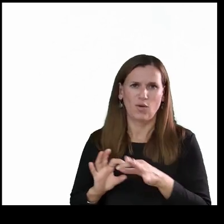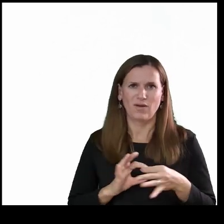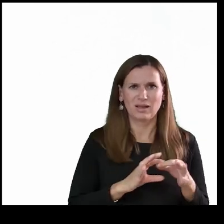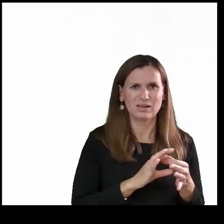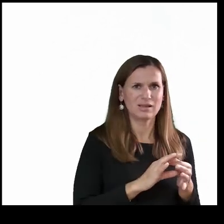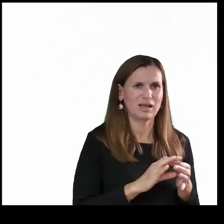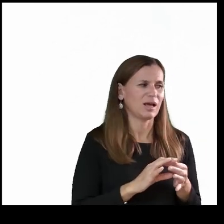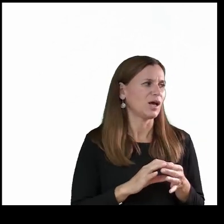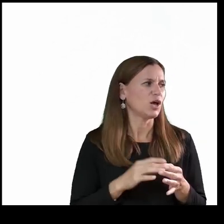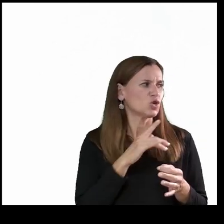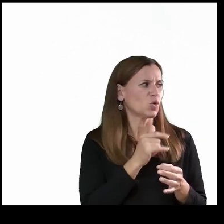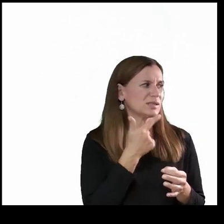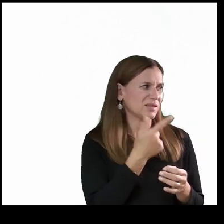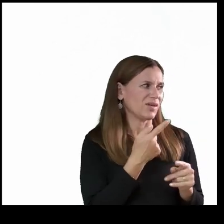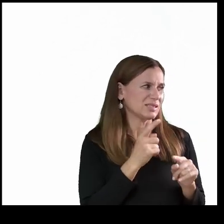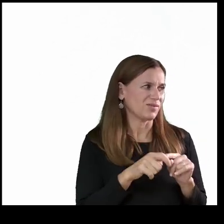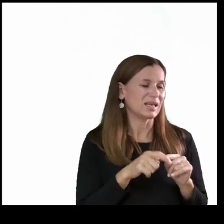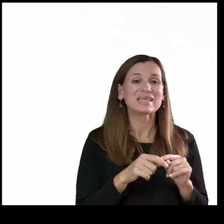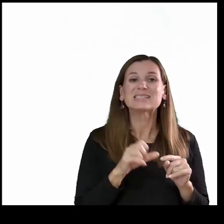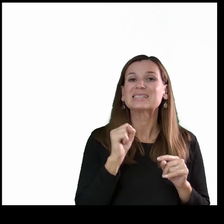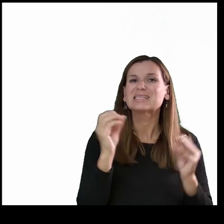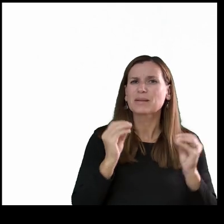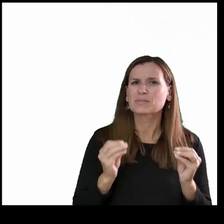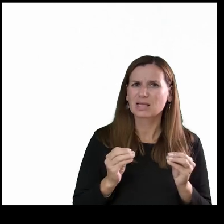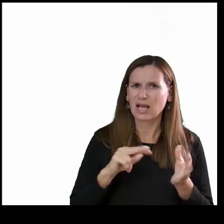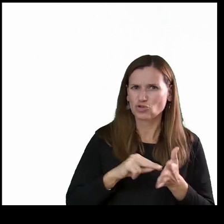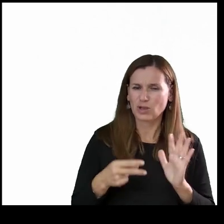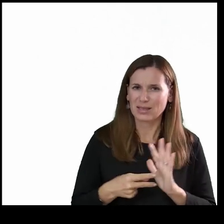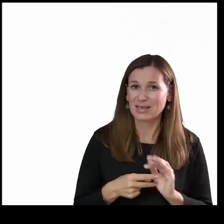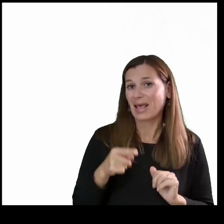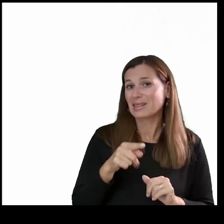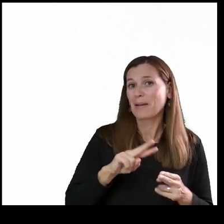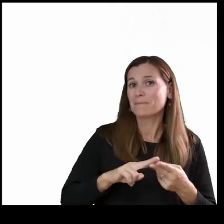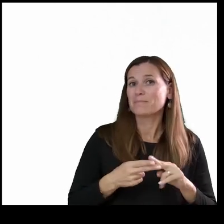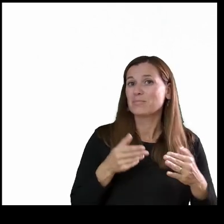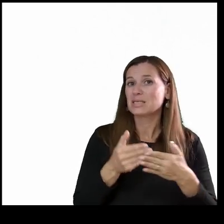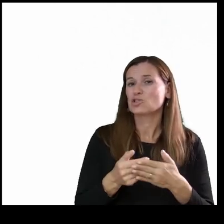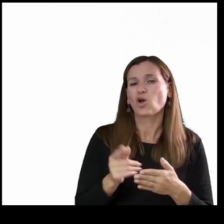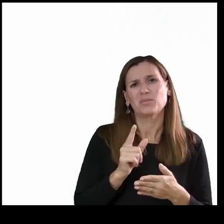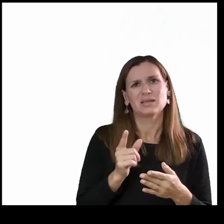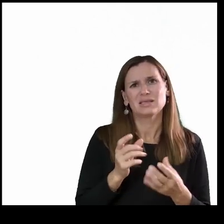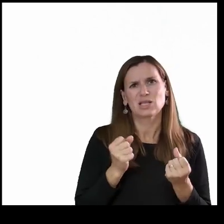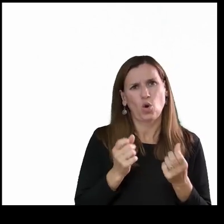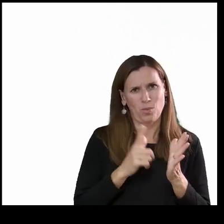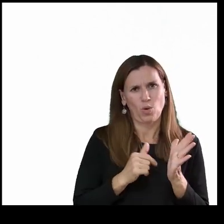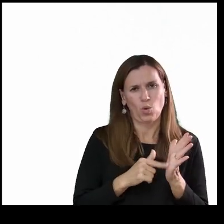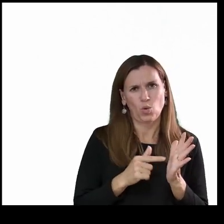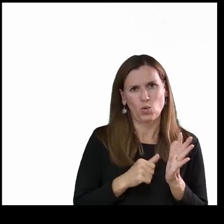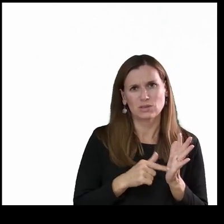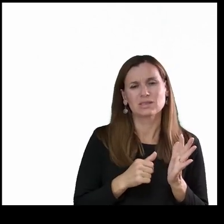system engineering. And this top down approach is not very common. Our first idea